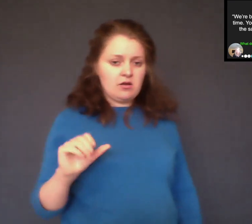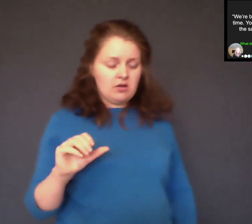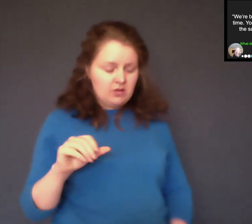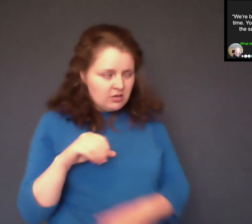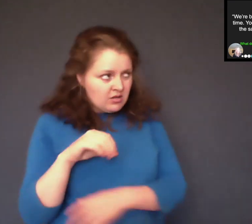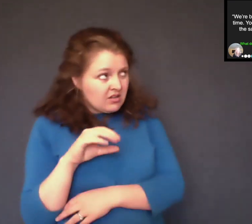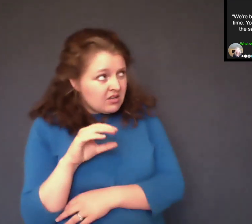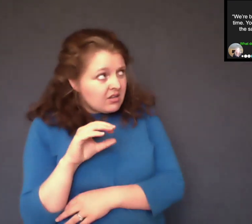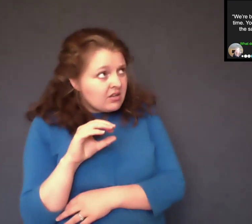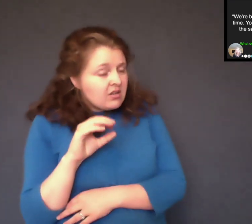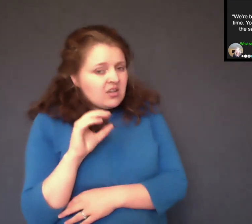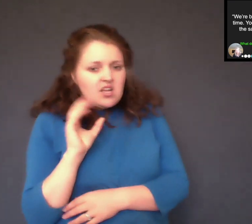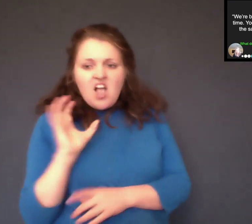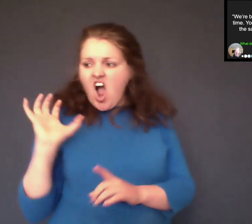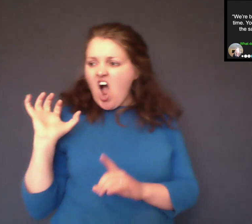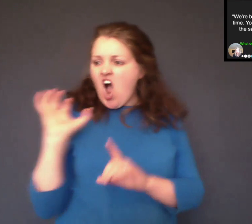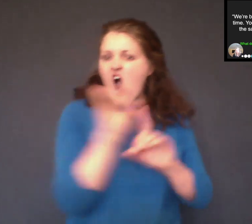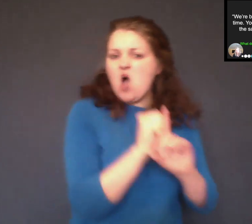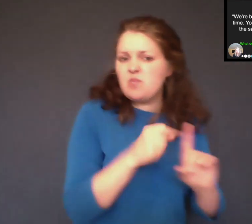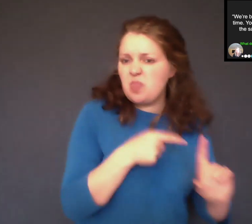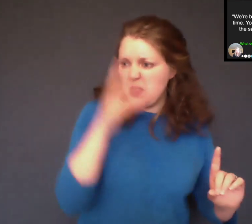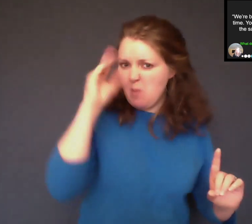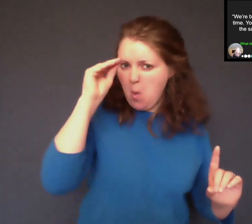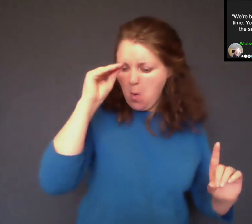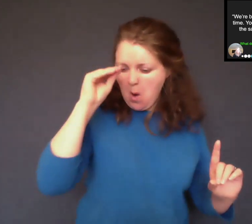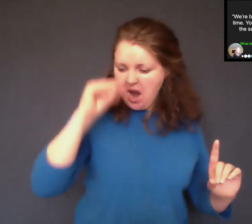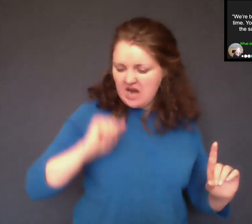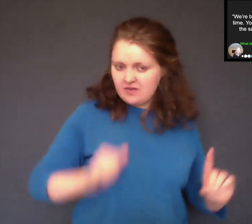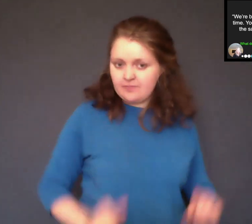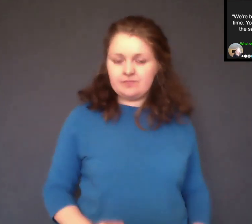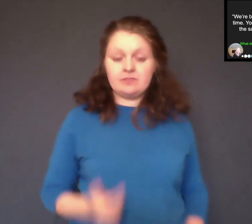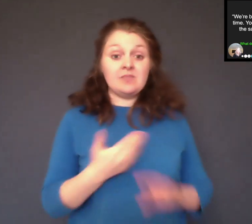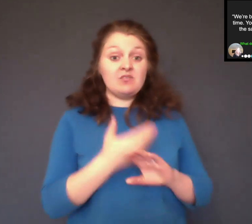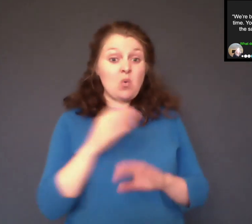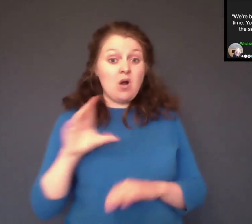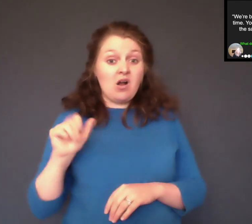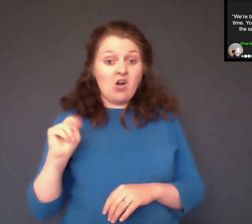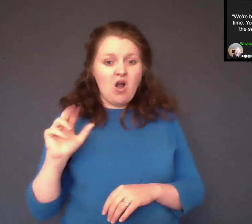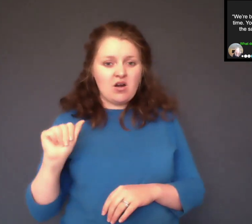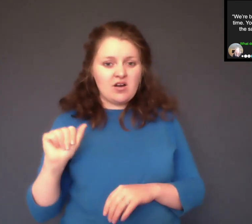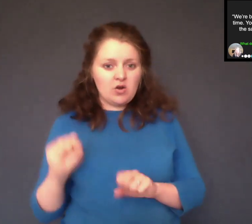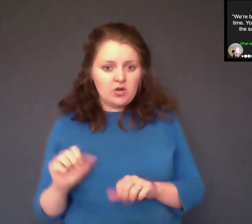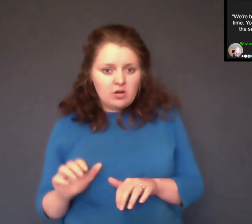devour the boy before the wretched beast could shift itself harvey scrambled to his